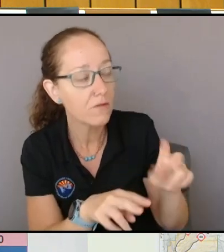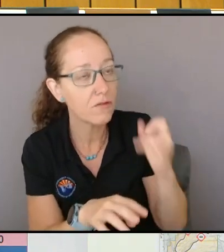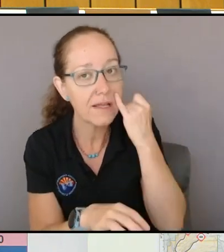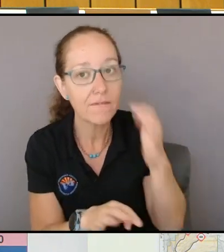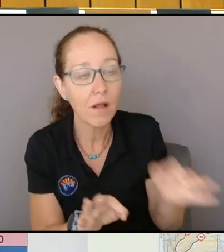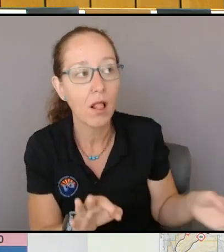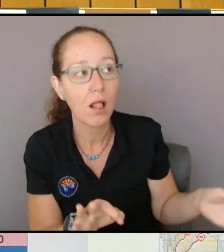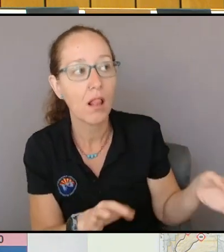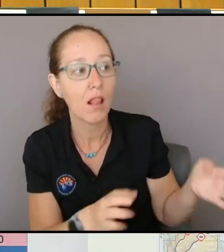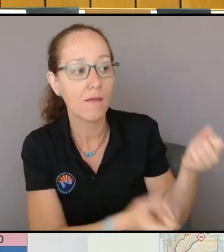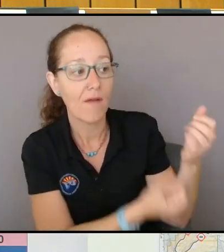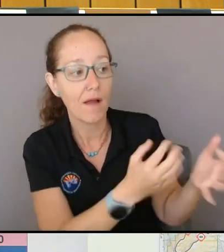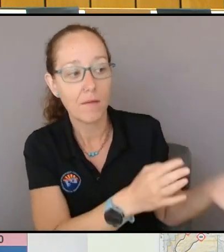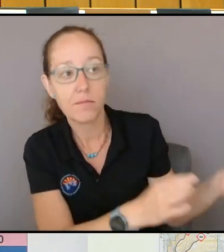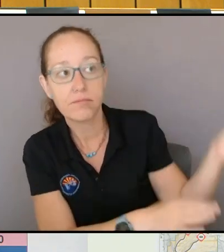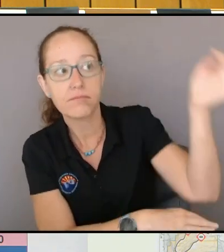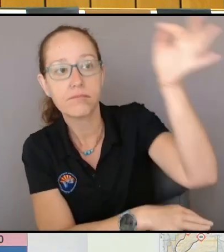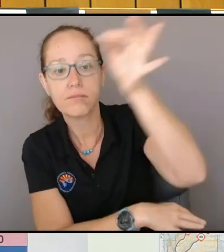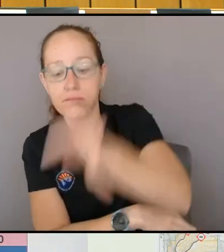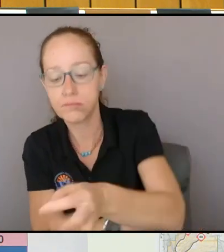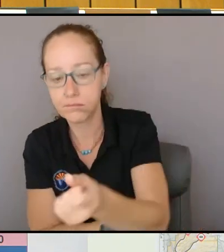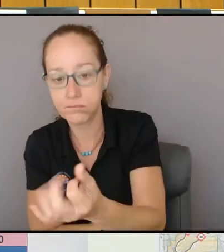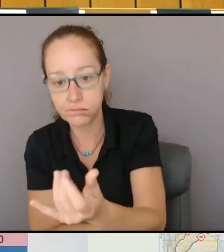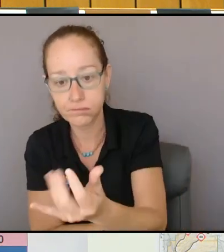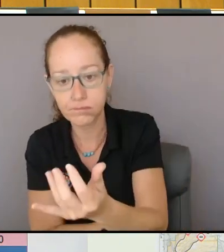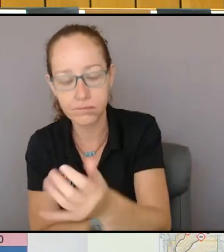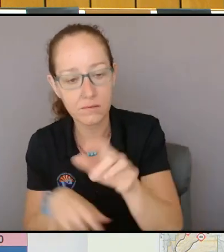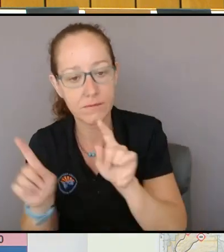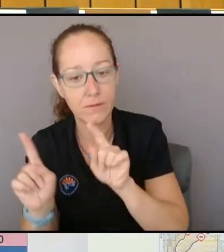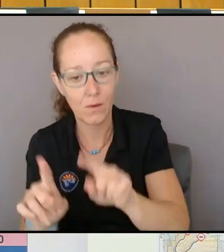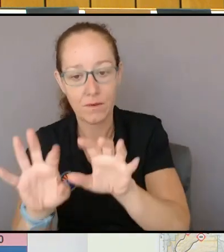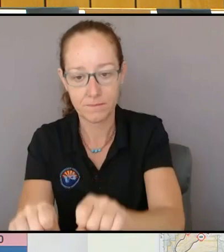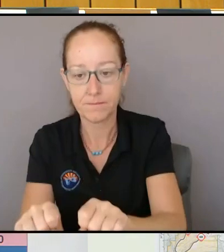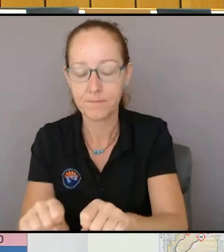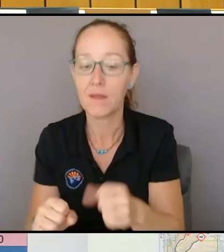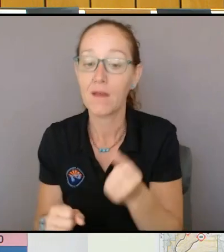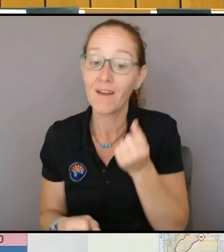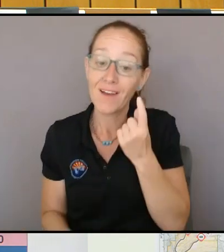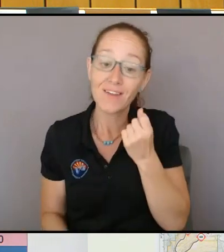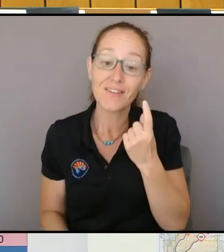that property. Well now a lot of those properties have a dozer line for a fence. And so, if something lands within that